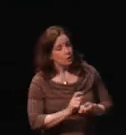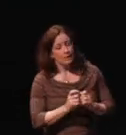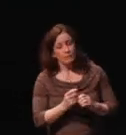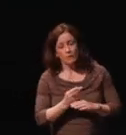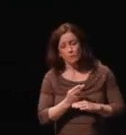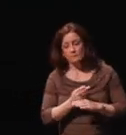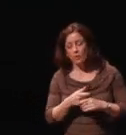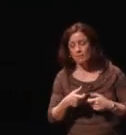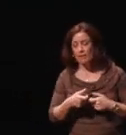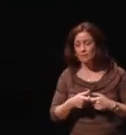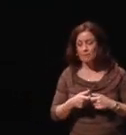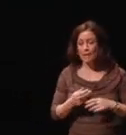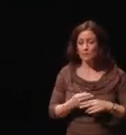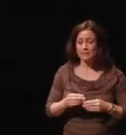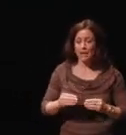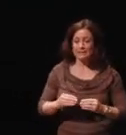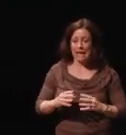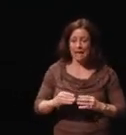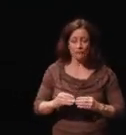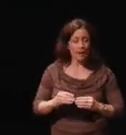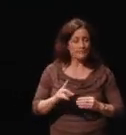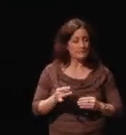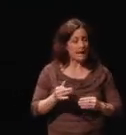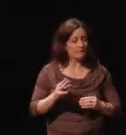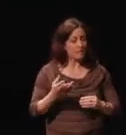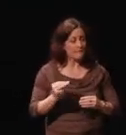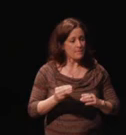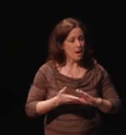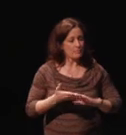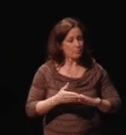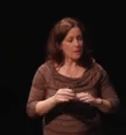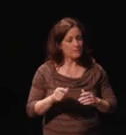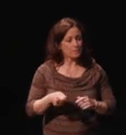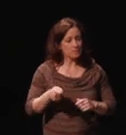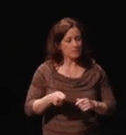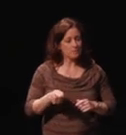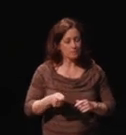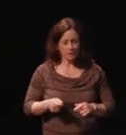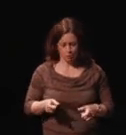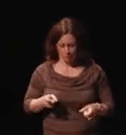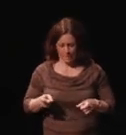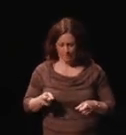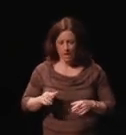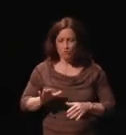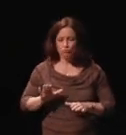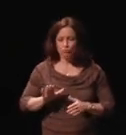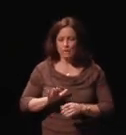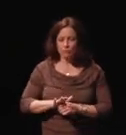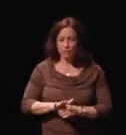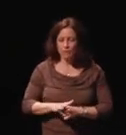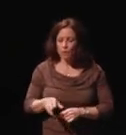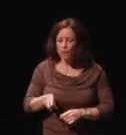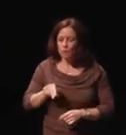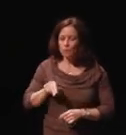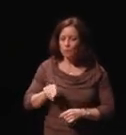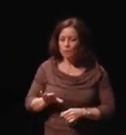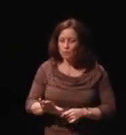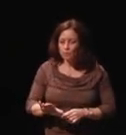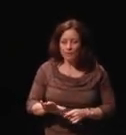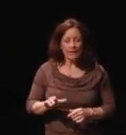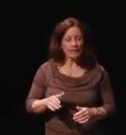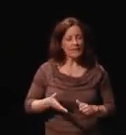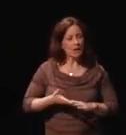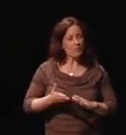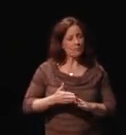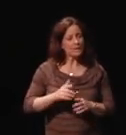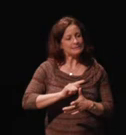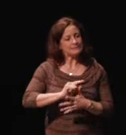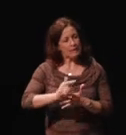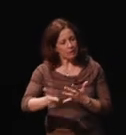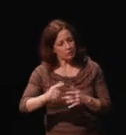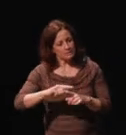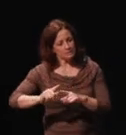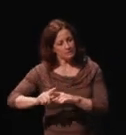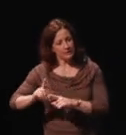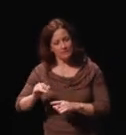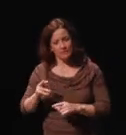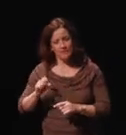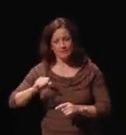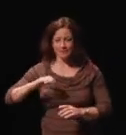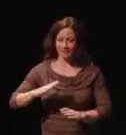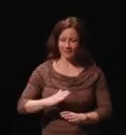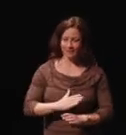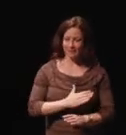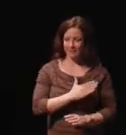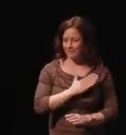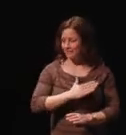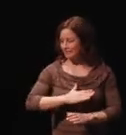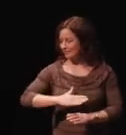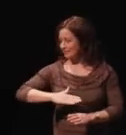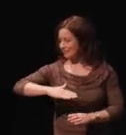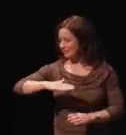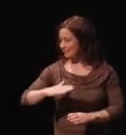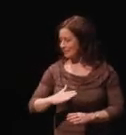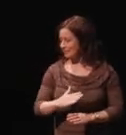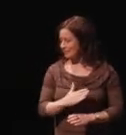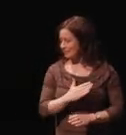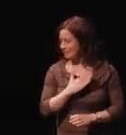It's a bit wobbly.